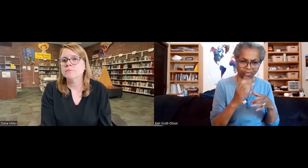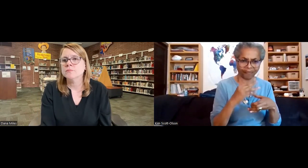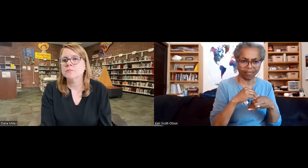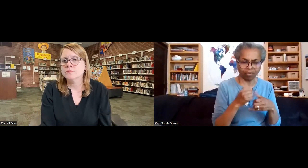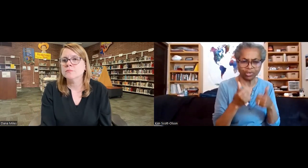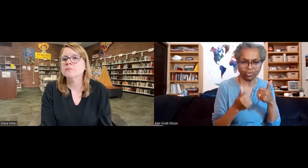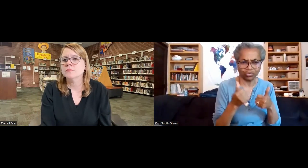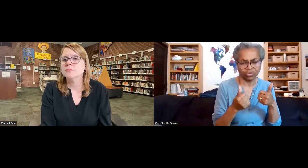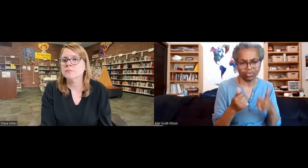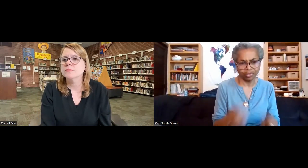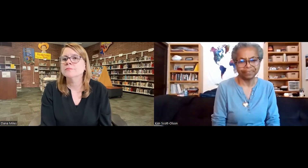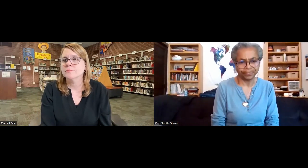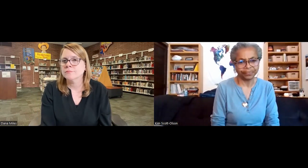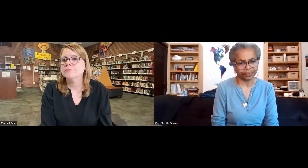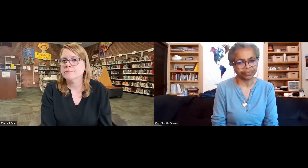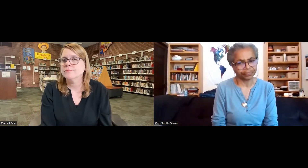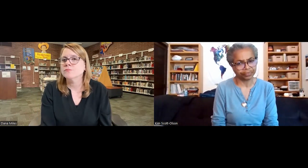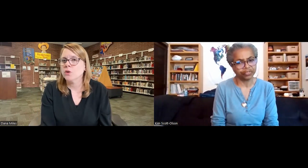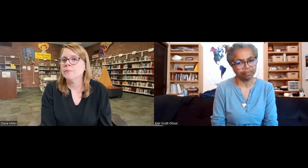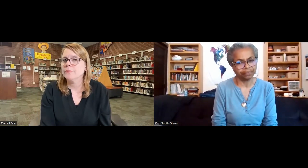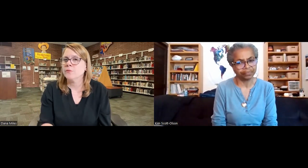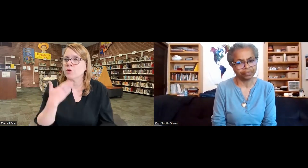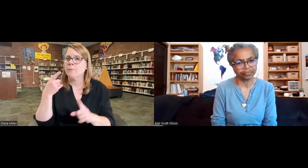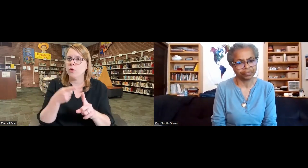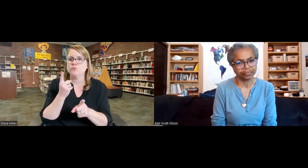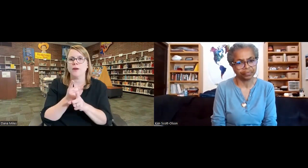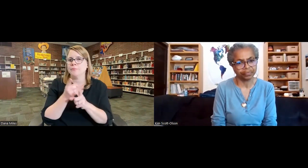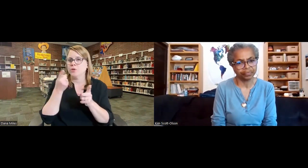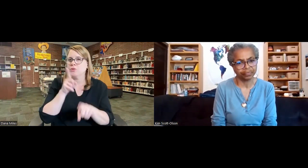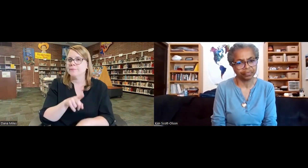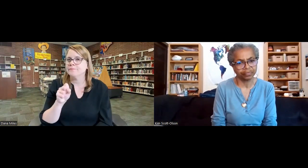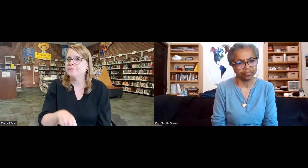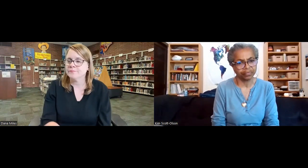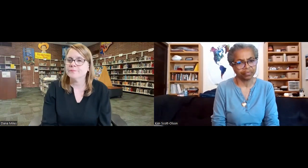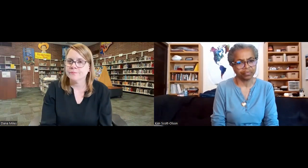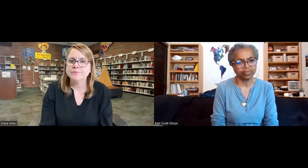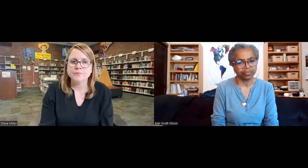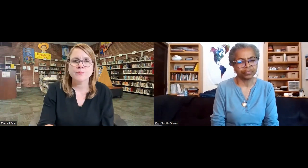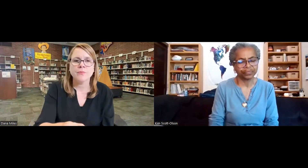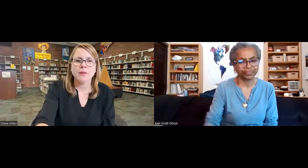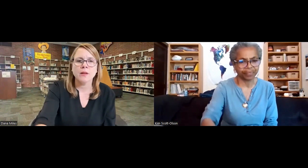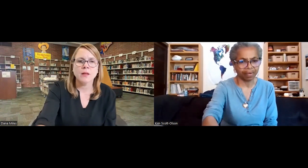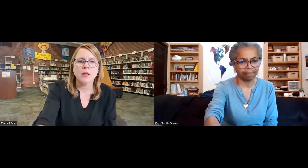Which professionals should be involved? Good point, agreed.